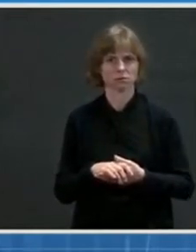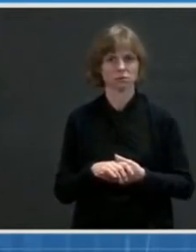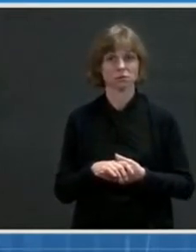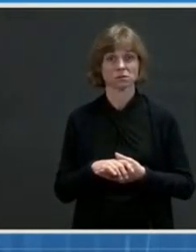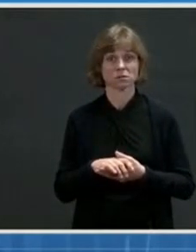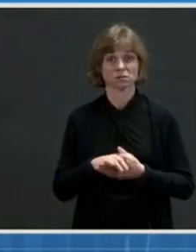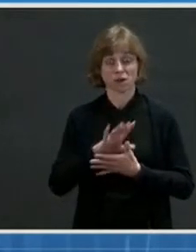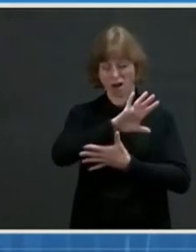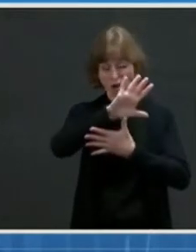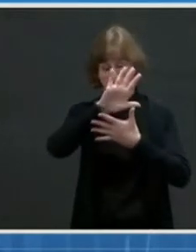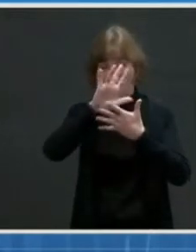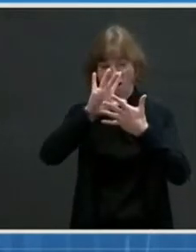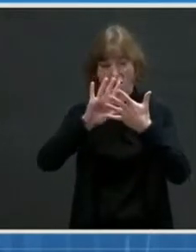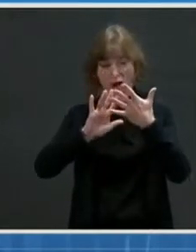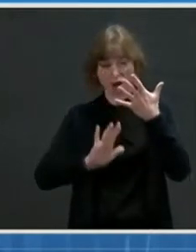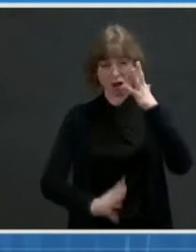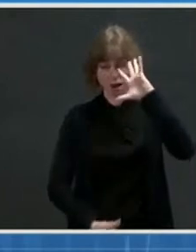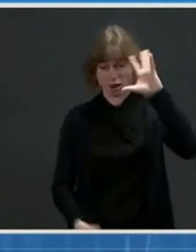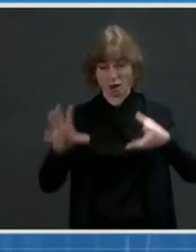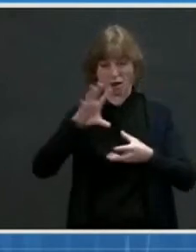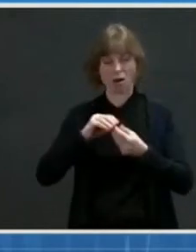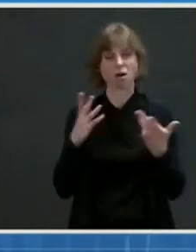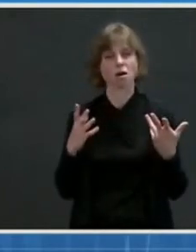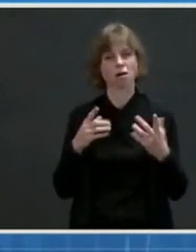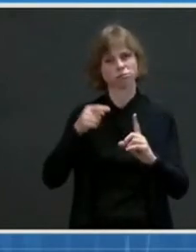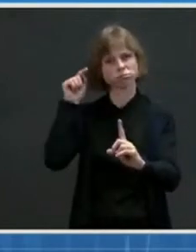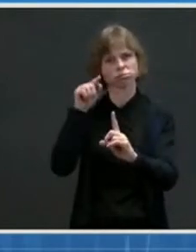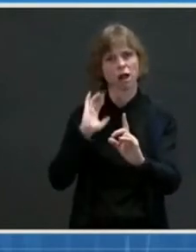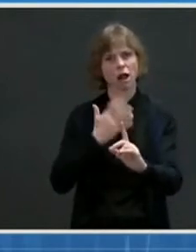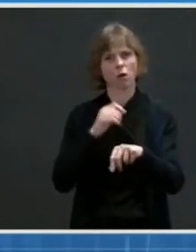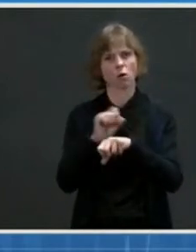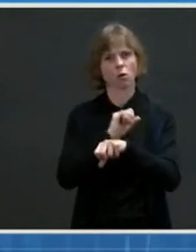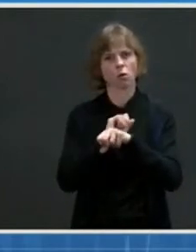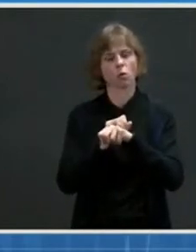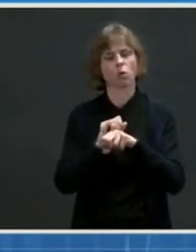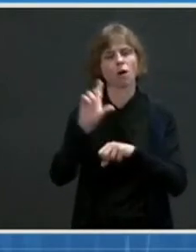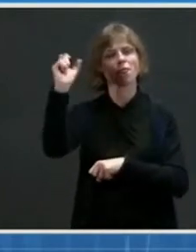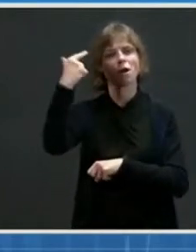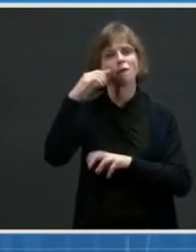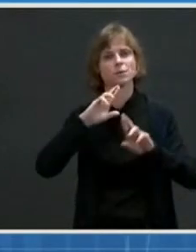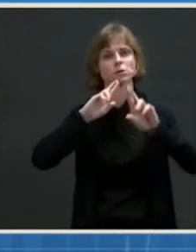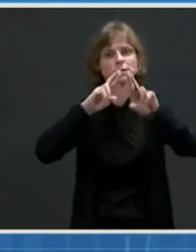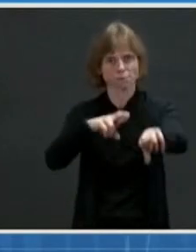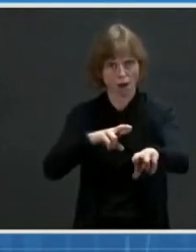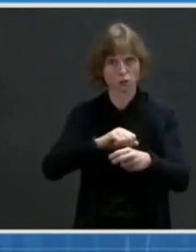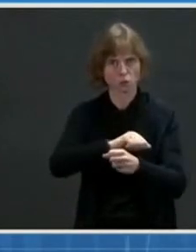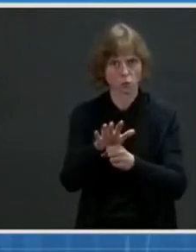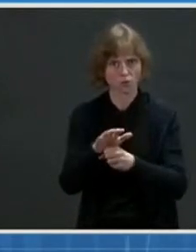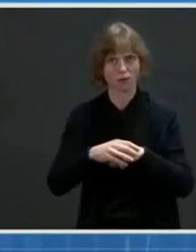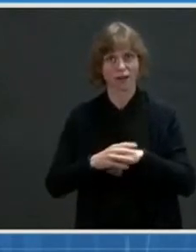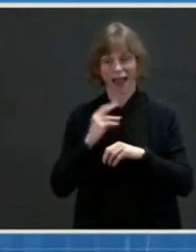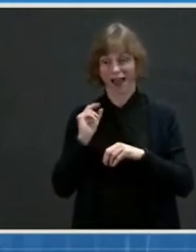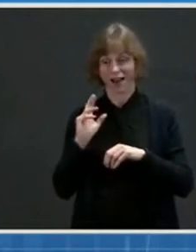EFFORTS. IN A MOMENT, DR. WALENSKY WILL DISCUSS THIS. ALL OF THAT CONTINUES OUR WORK